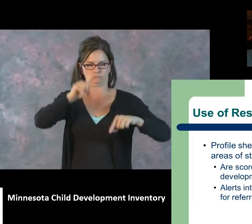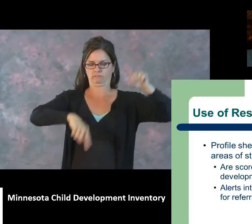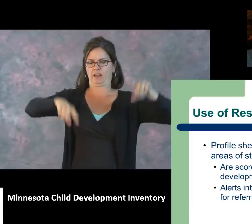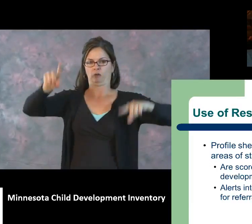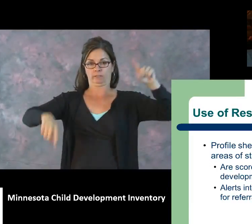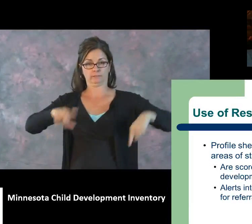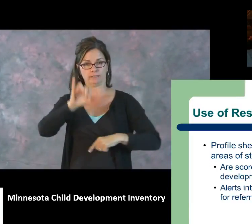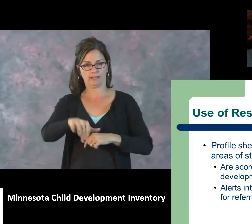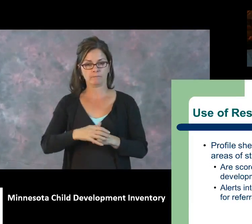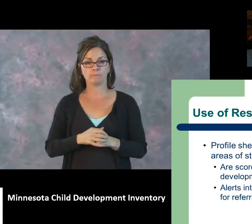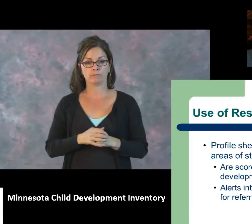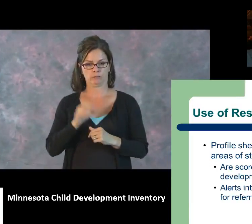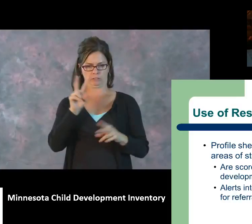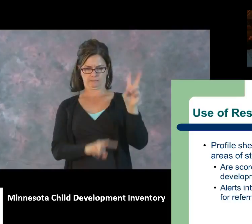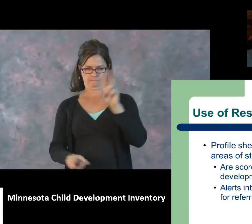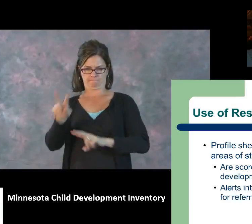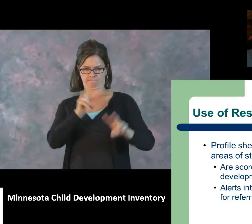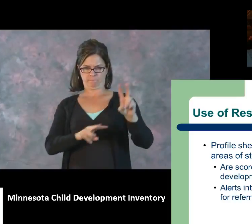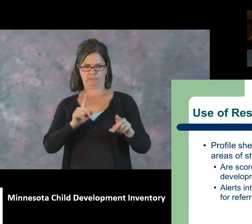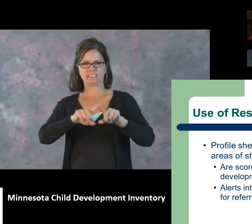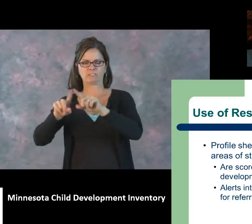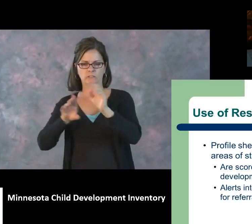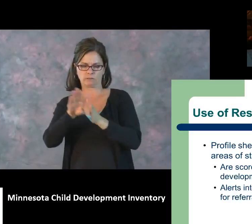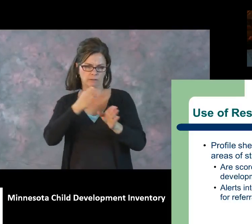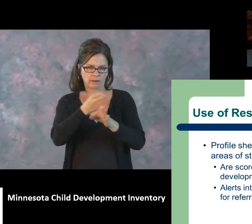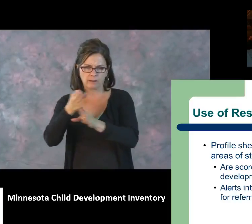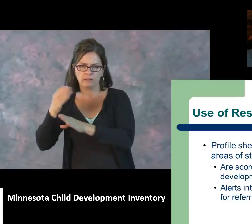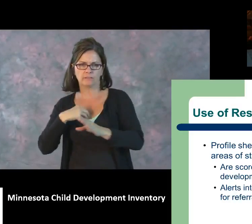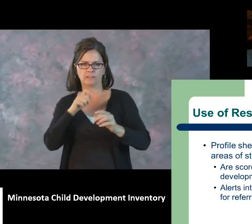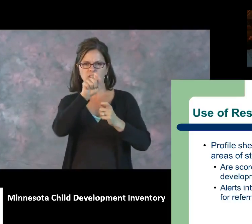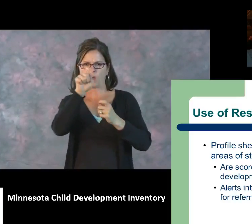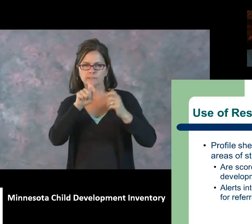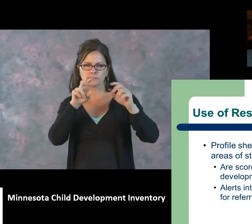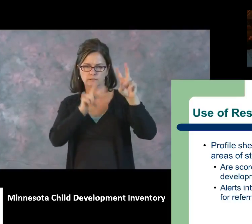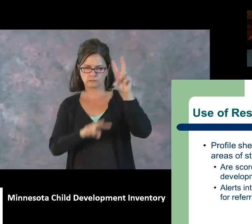Looking at these different developmental areas will help alert the interventionist to a possible need